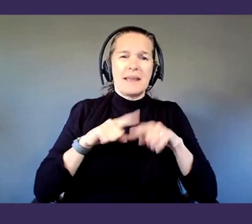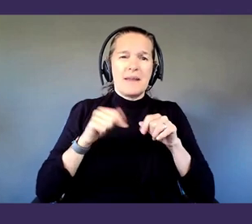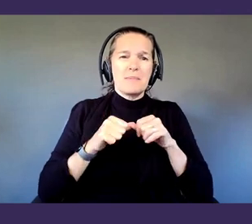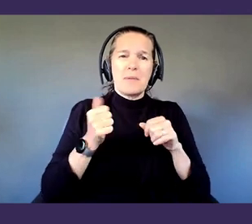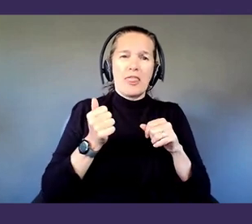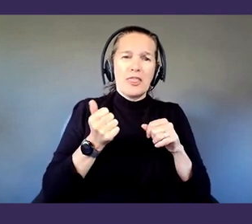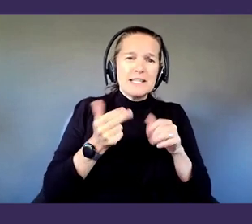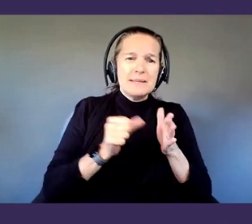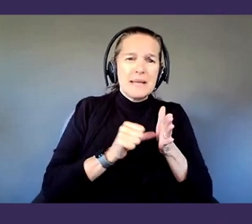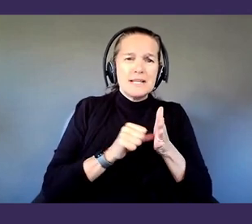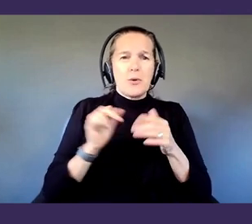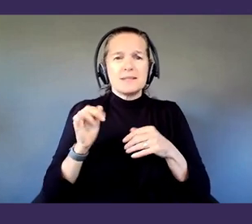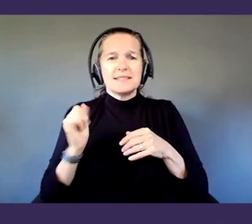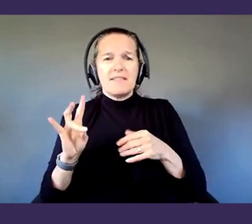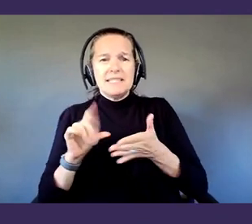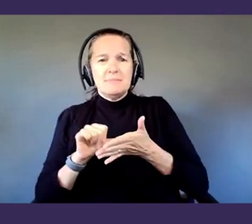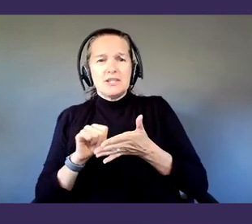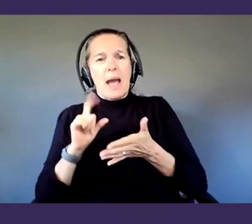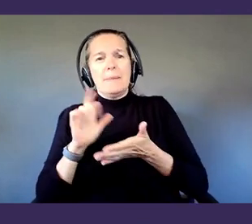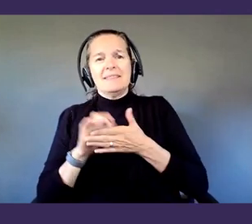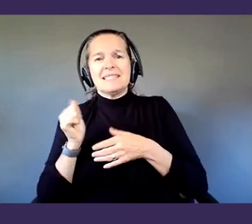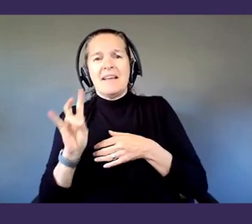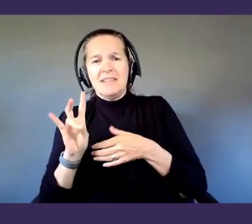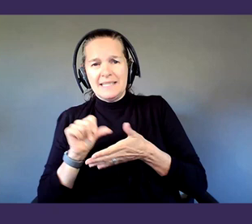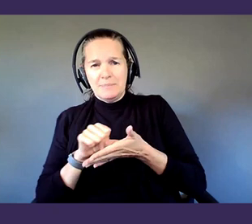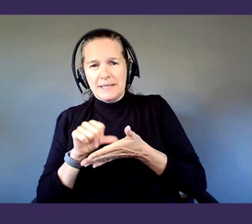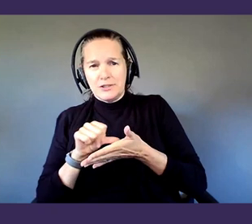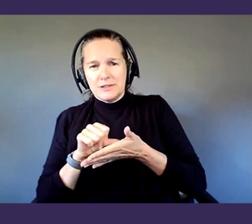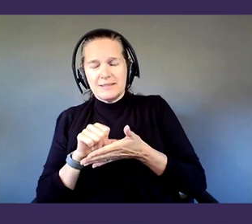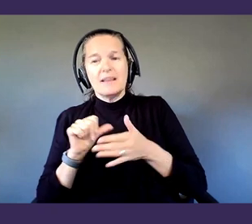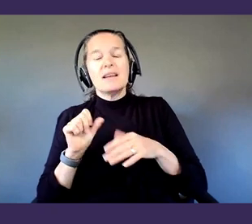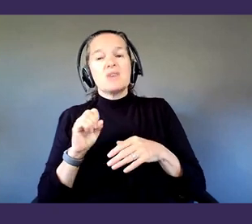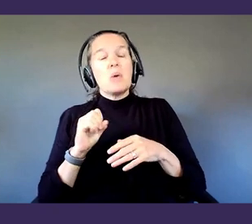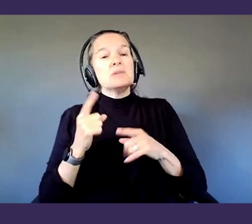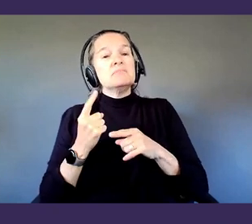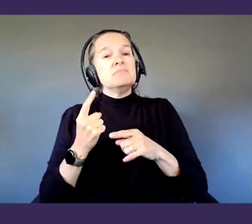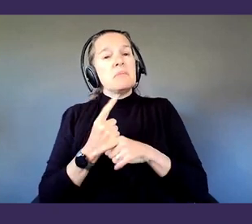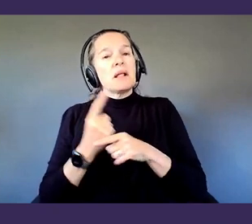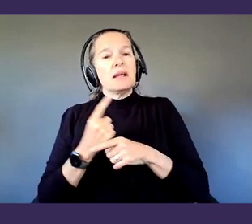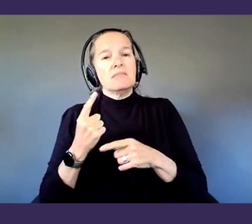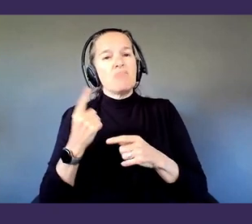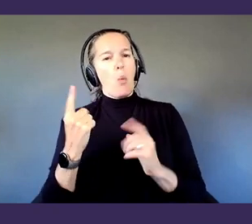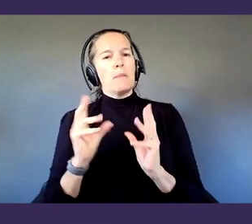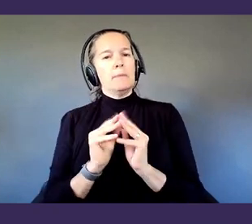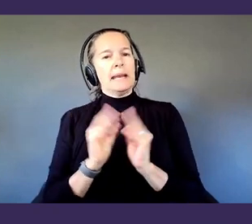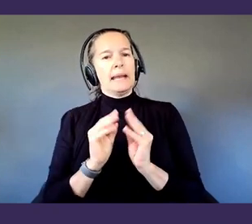I believe it's 17 pages. And so we typically do it in one session and we'll go ahead and I'll read the agreement